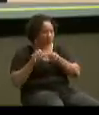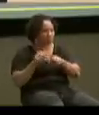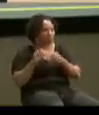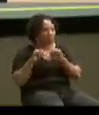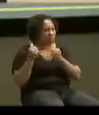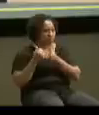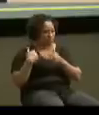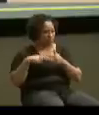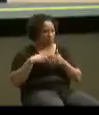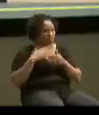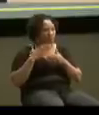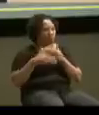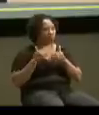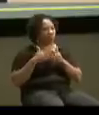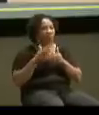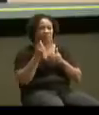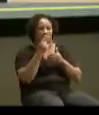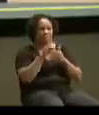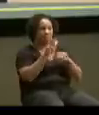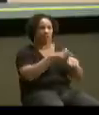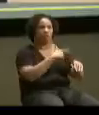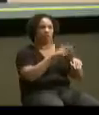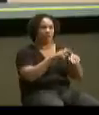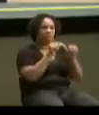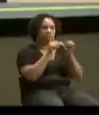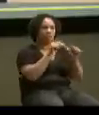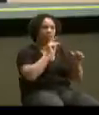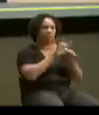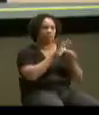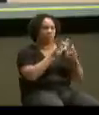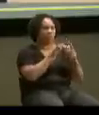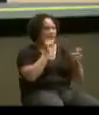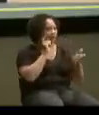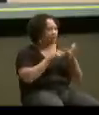YEARS, BECAUSE THIS IS A LONG-TERM COMMITMENT, TO